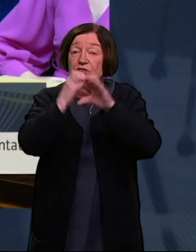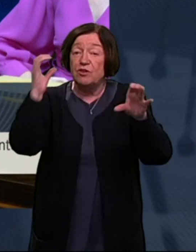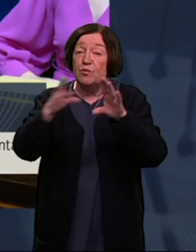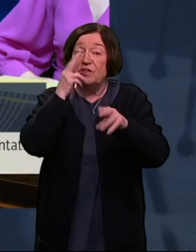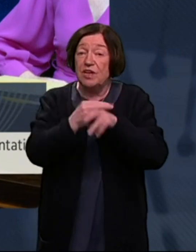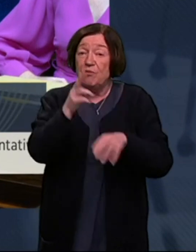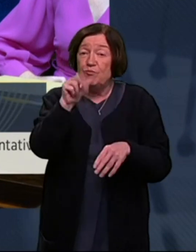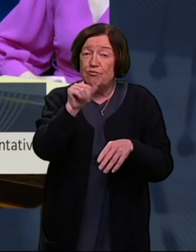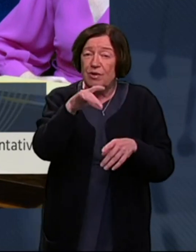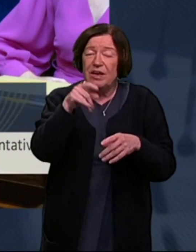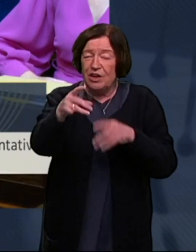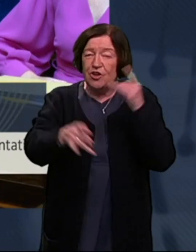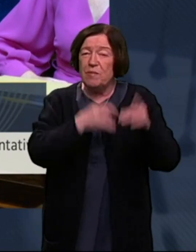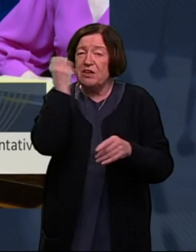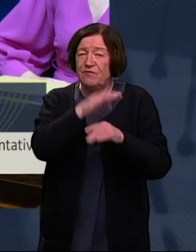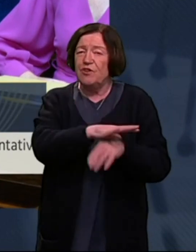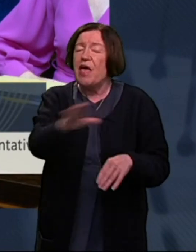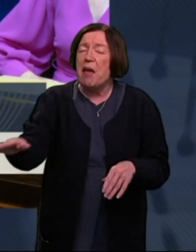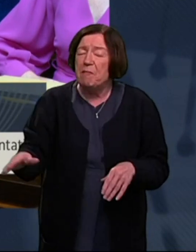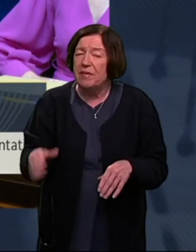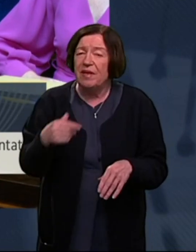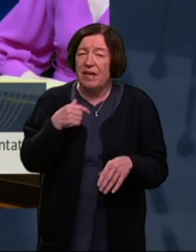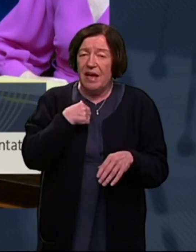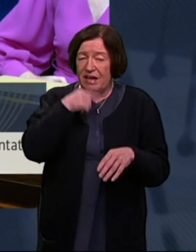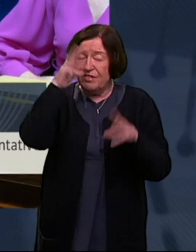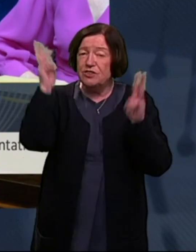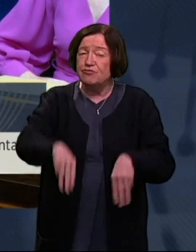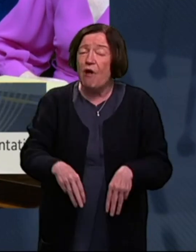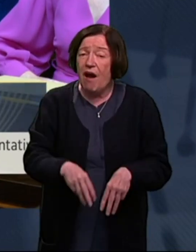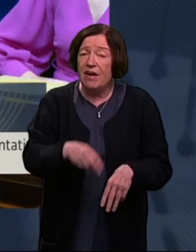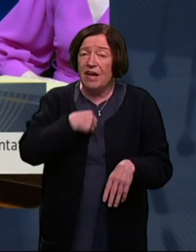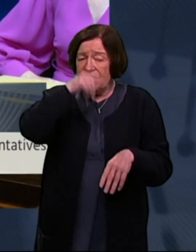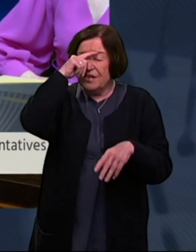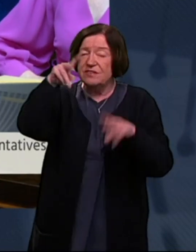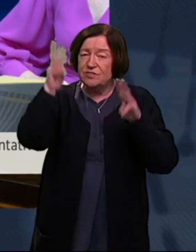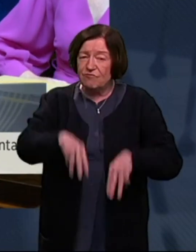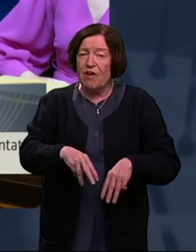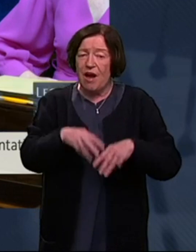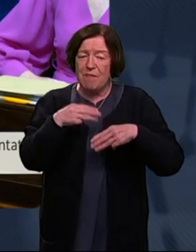Is that the best the Taoiseach can do? The Deputy is making excuses for them, and I think that is the wrong approach. When did I make excuses for them?